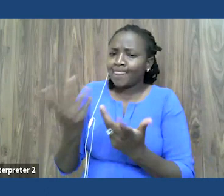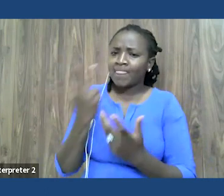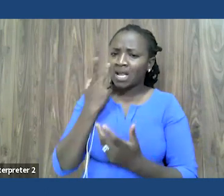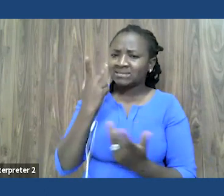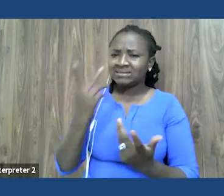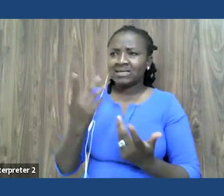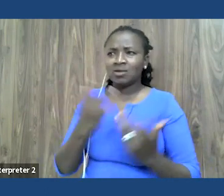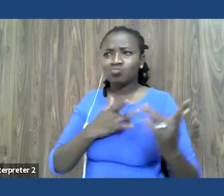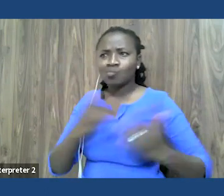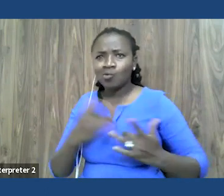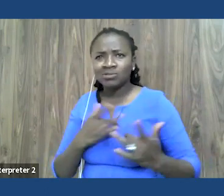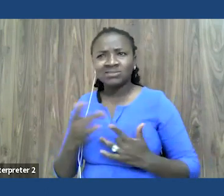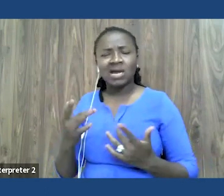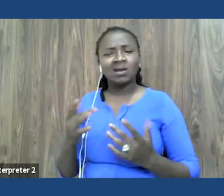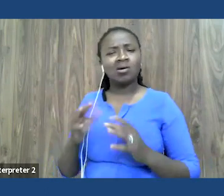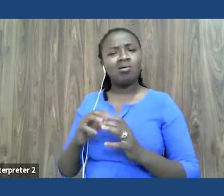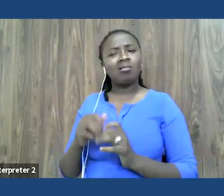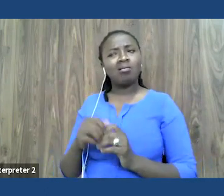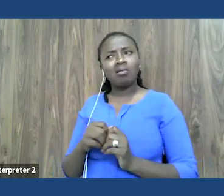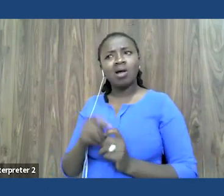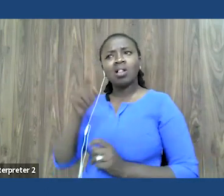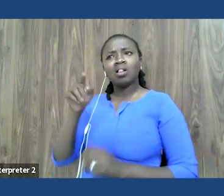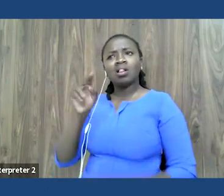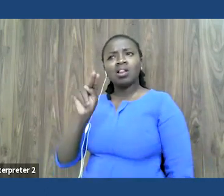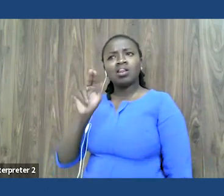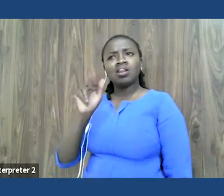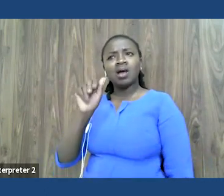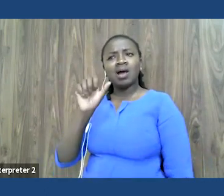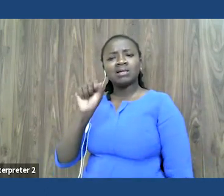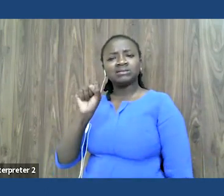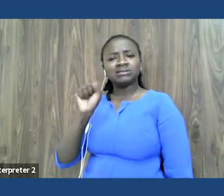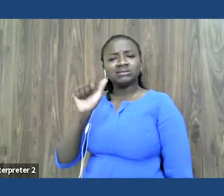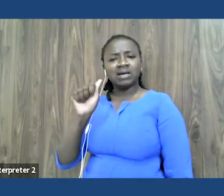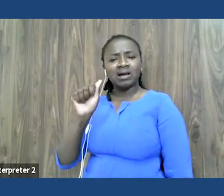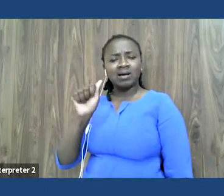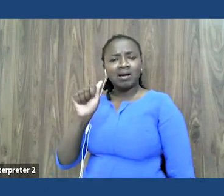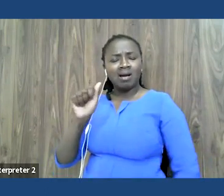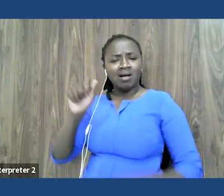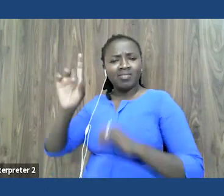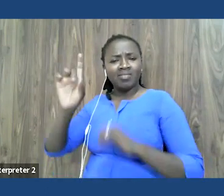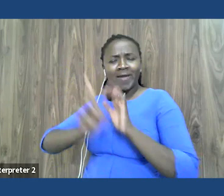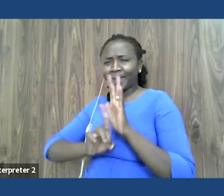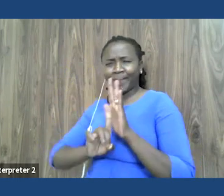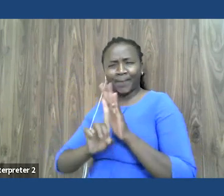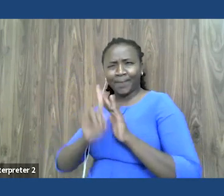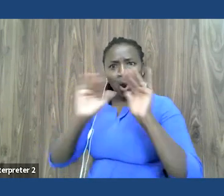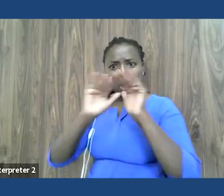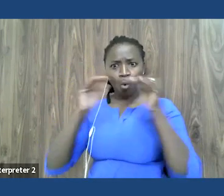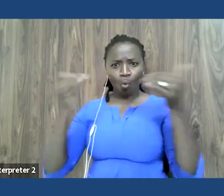When you think about NASA, they fly people to the moon. Now we're talking about mars.